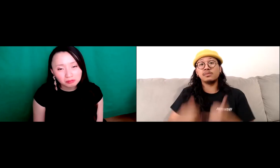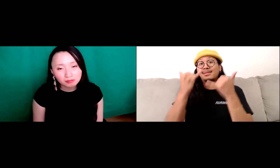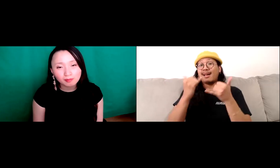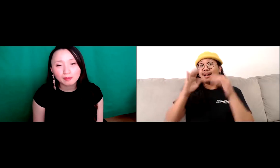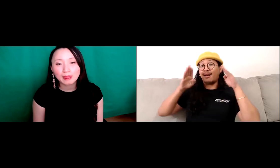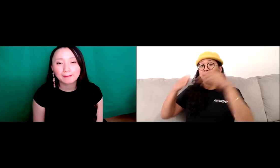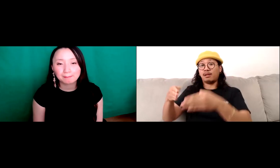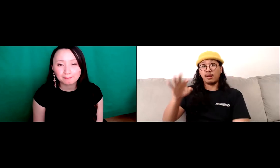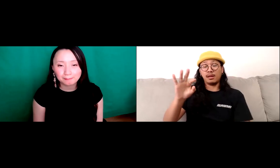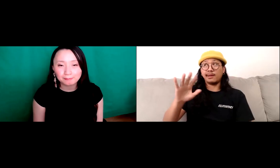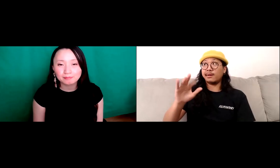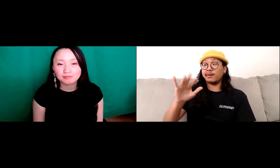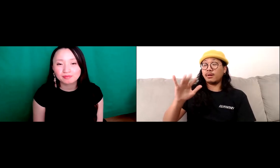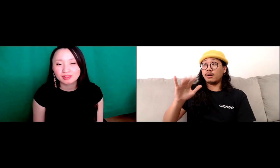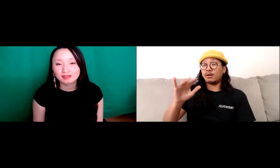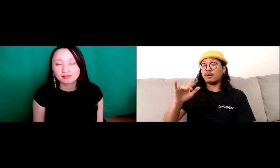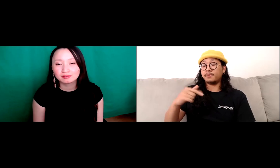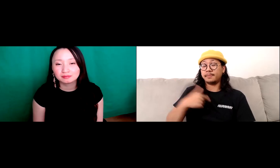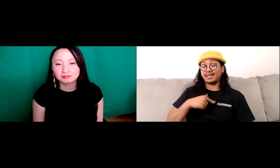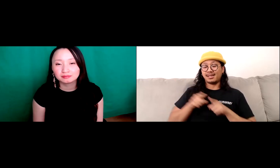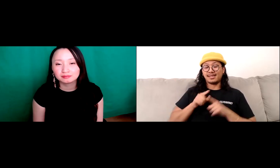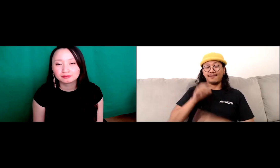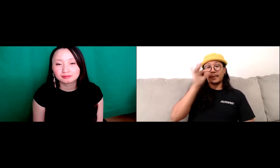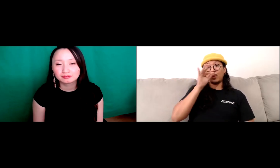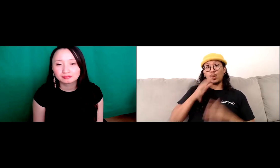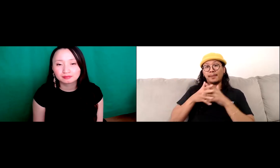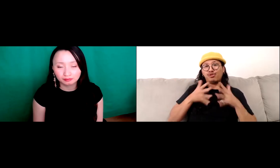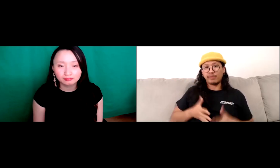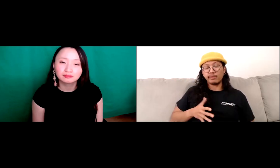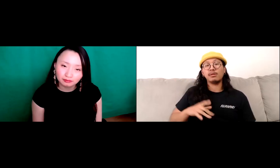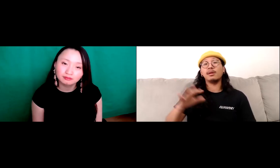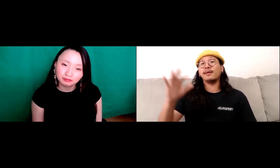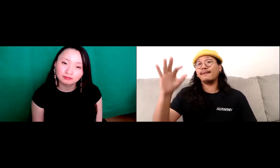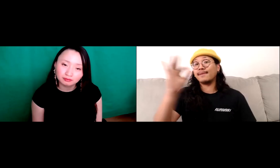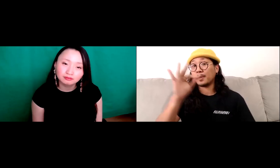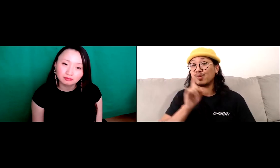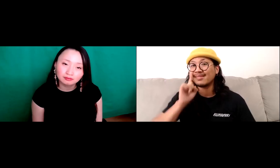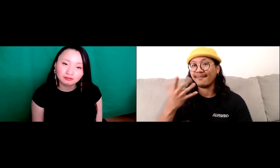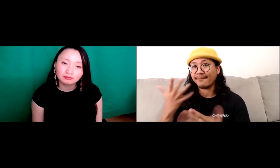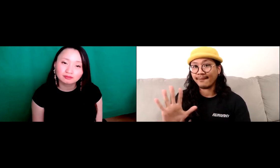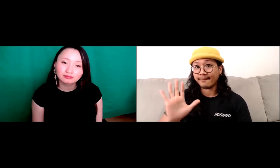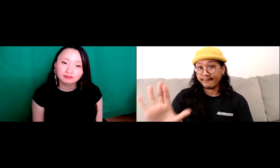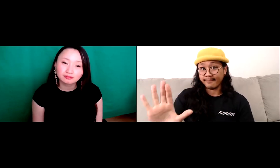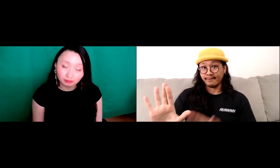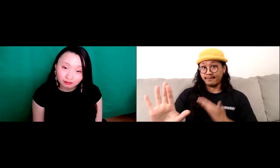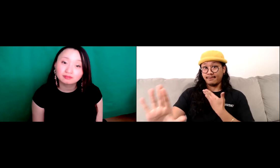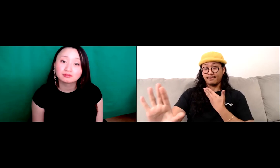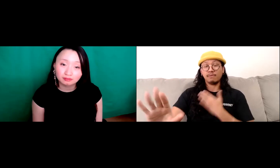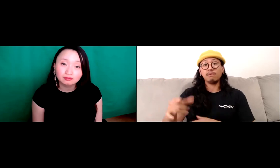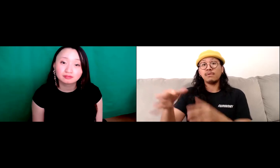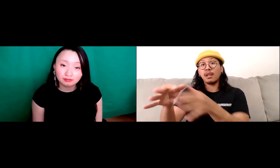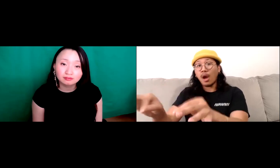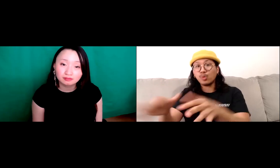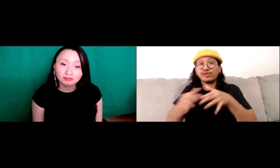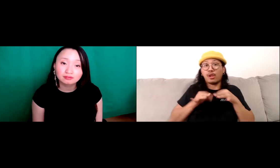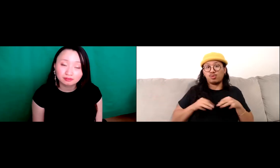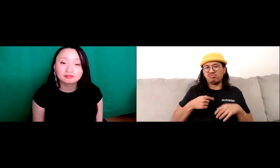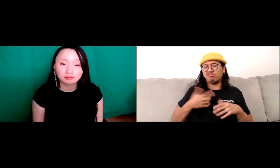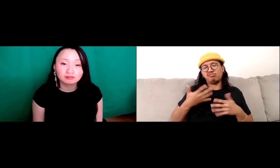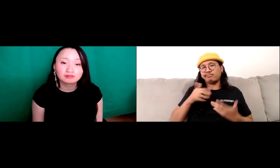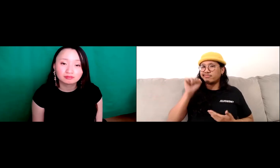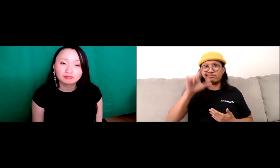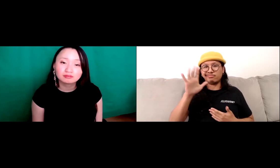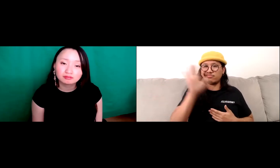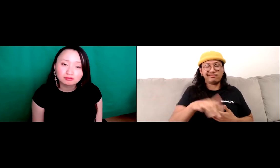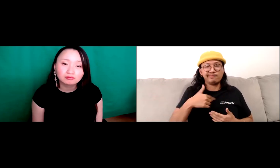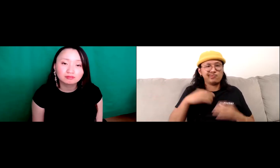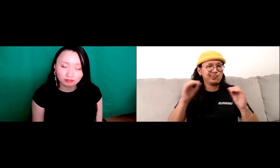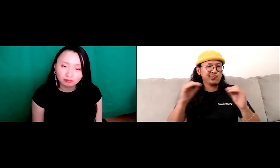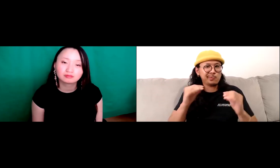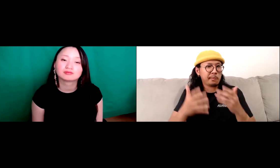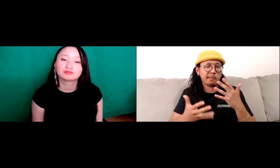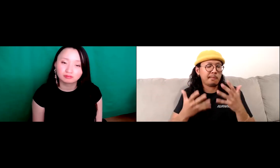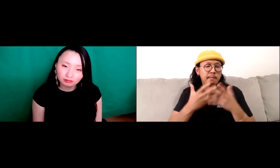you were allowed now going to as a Filipino American Filipino def, there's you know there's.